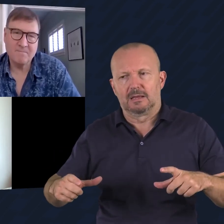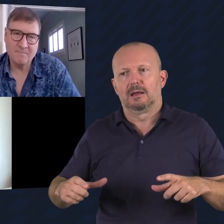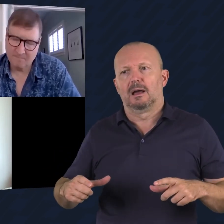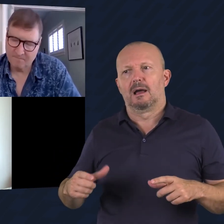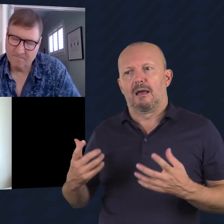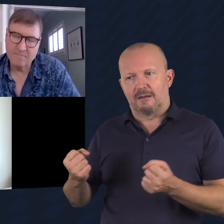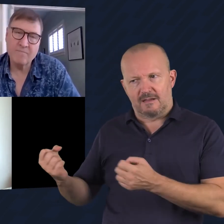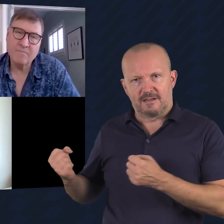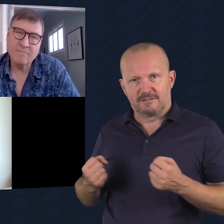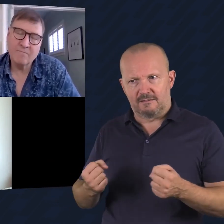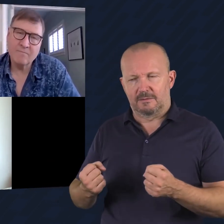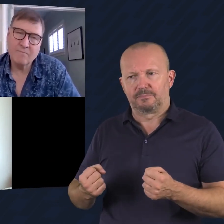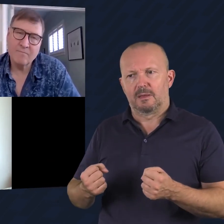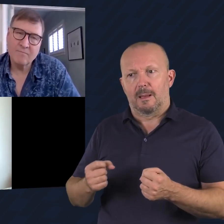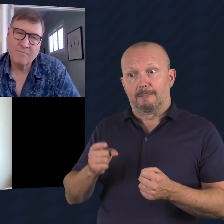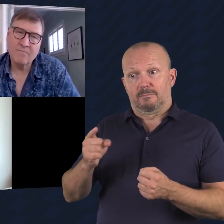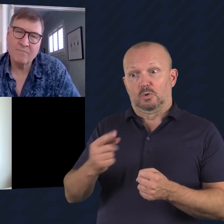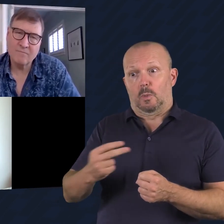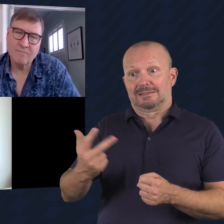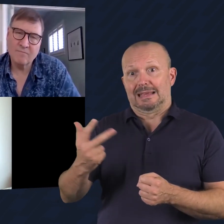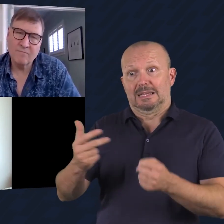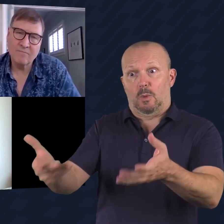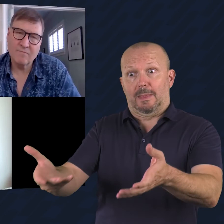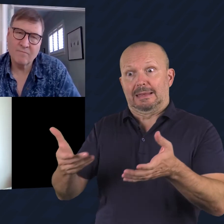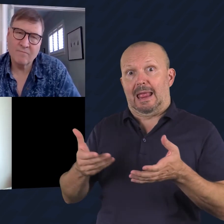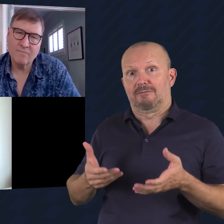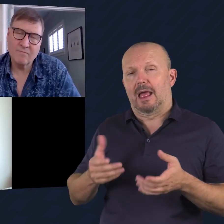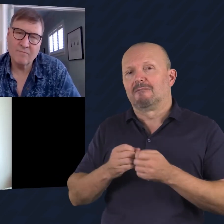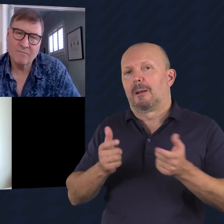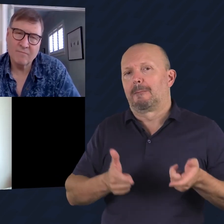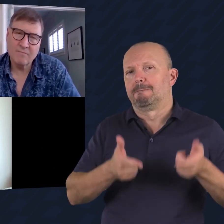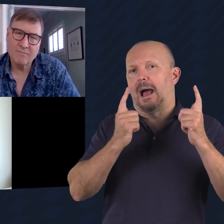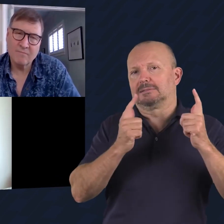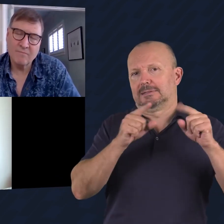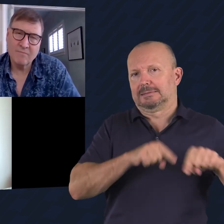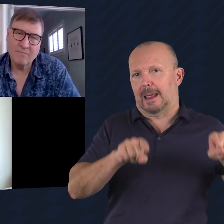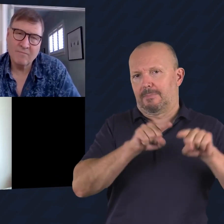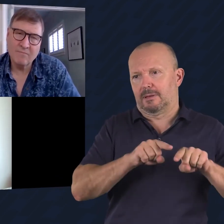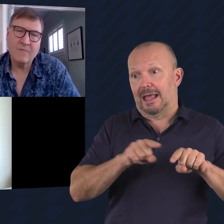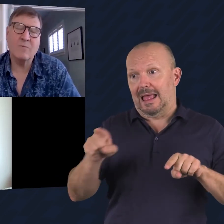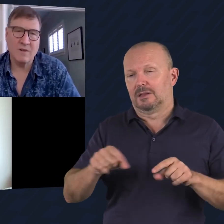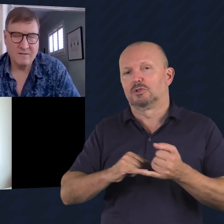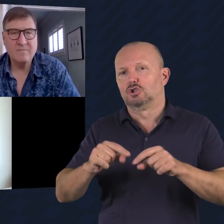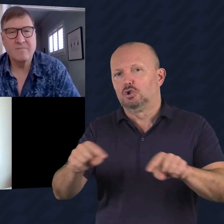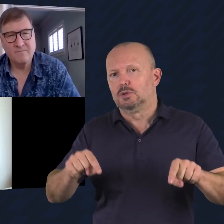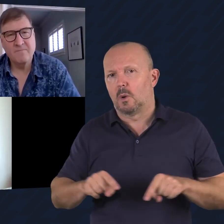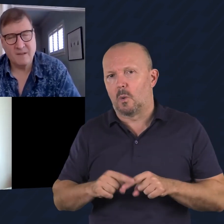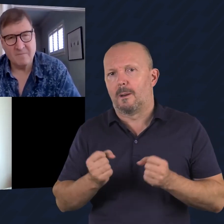The archive that came in 2018 was of the master tapes, for those releases,